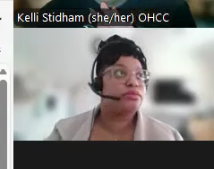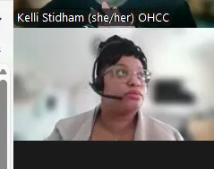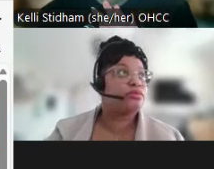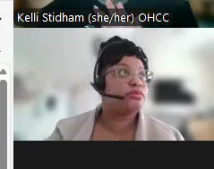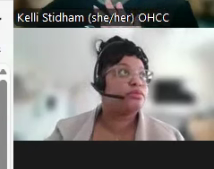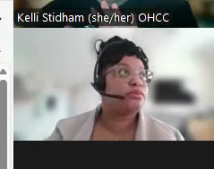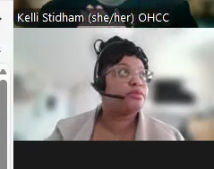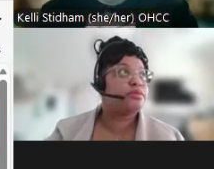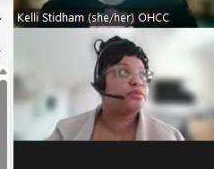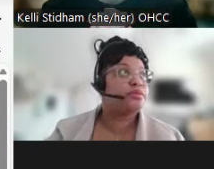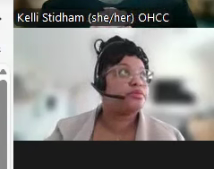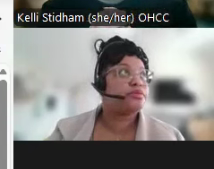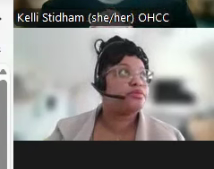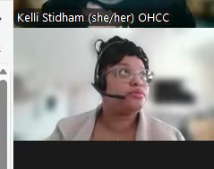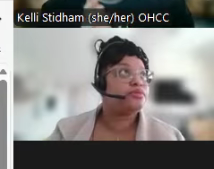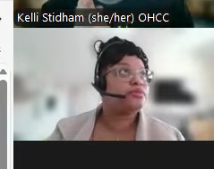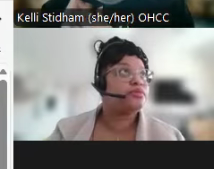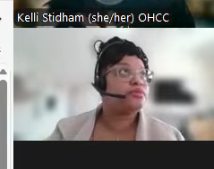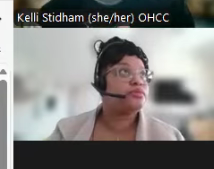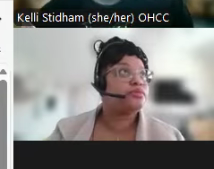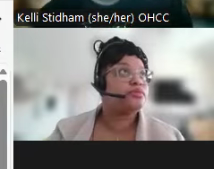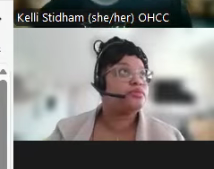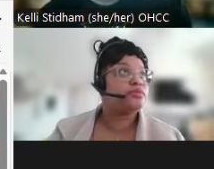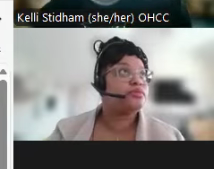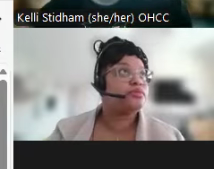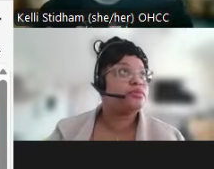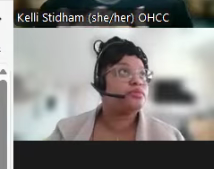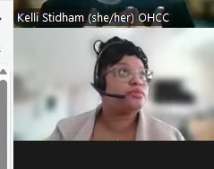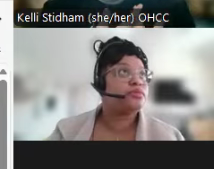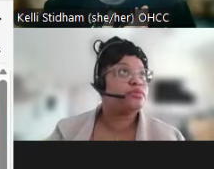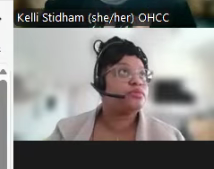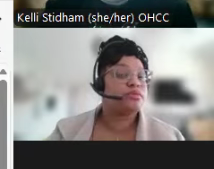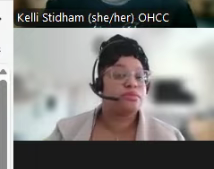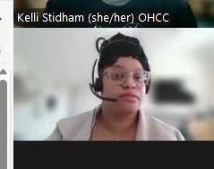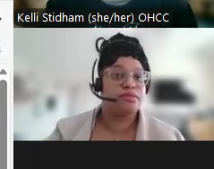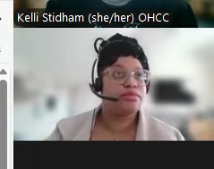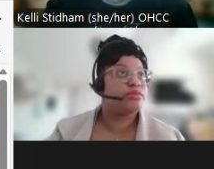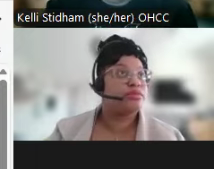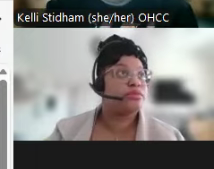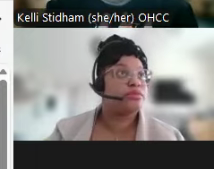that is um interested in what OHCC has